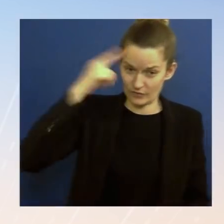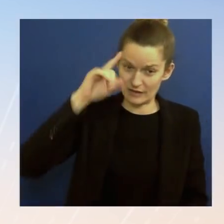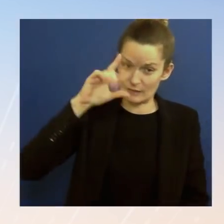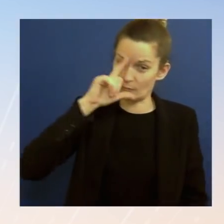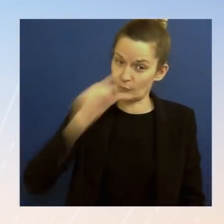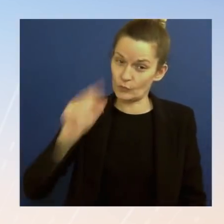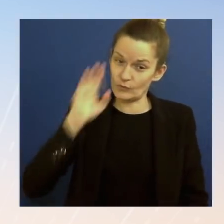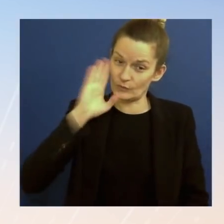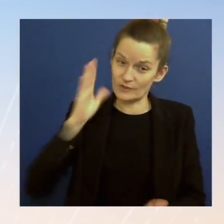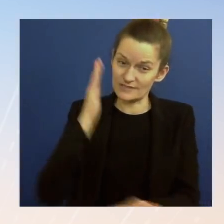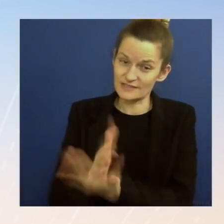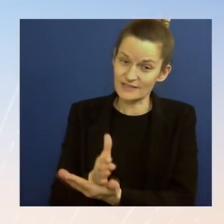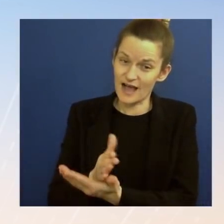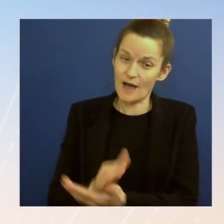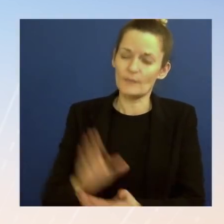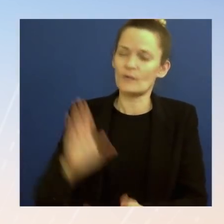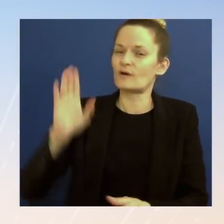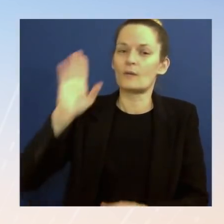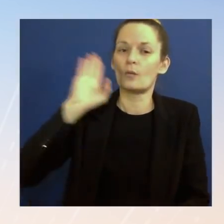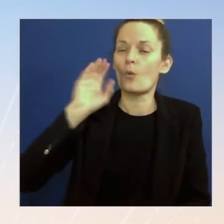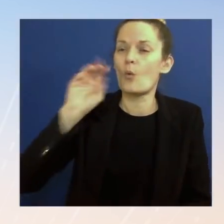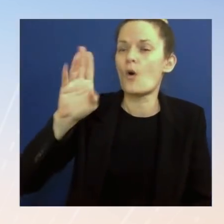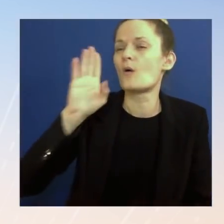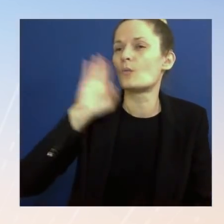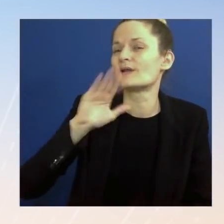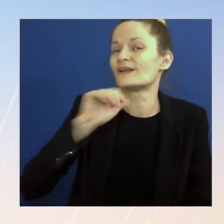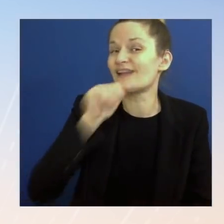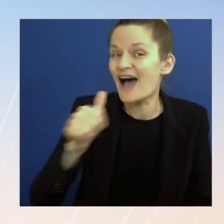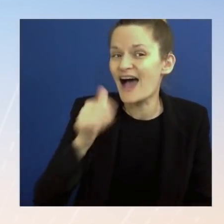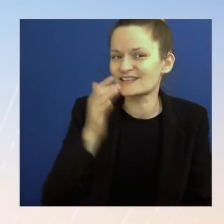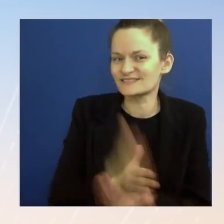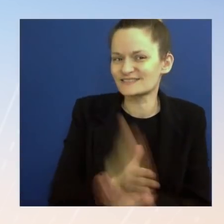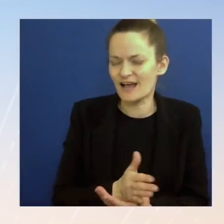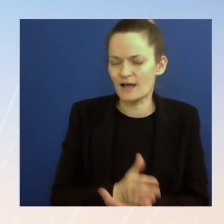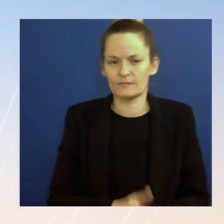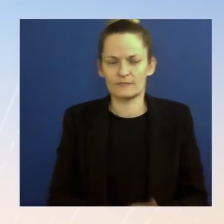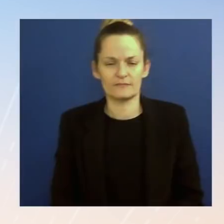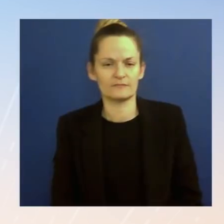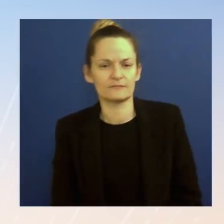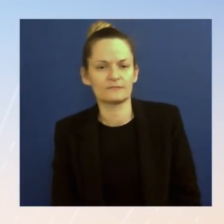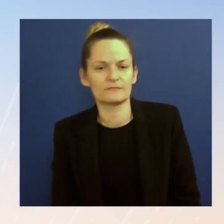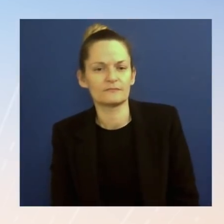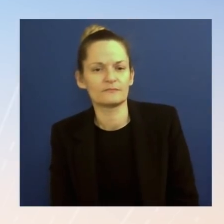that we spoke out last week about chemical weapons is because we felt that it was important